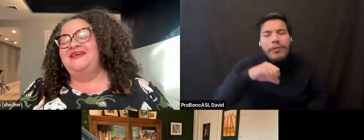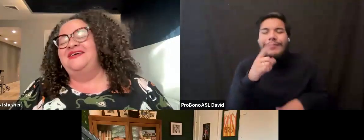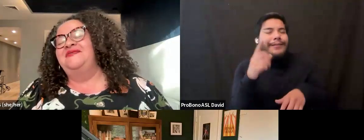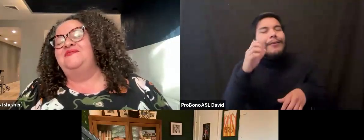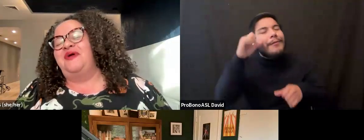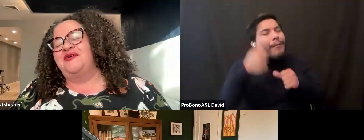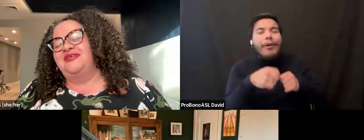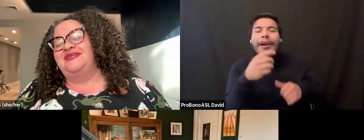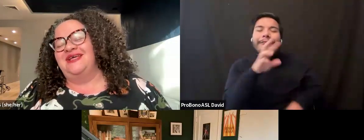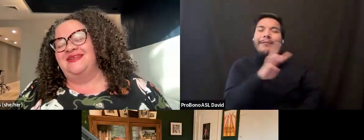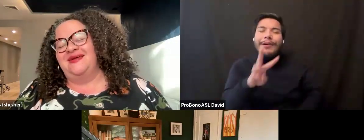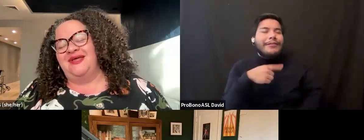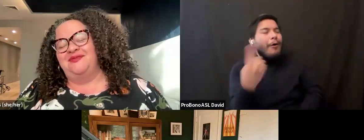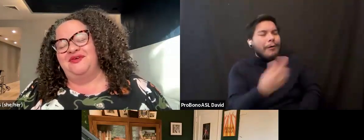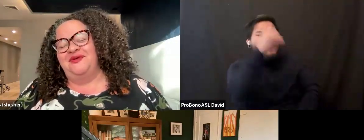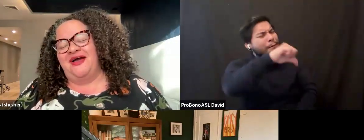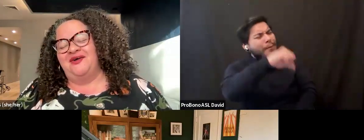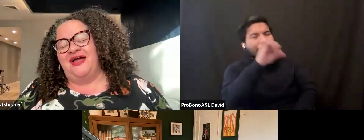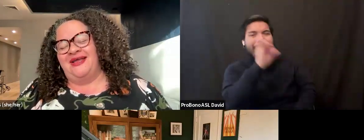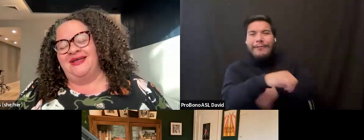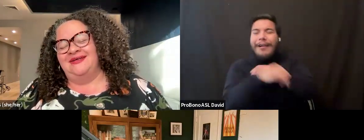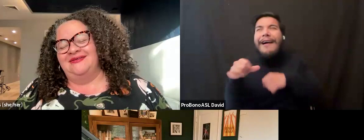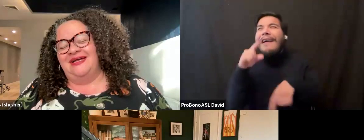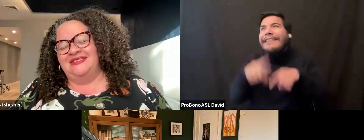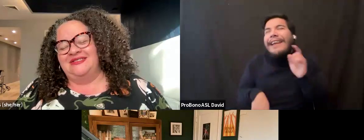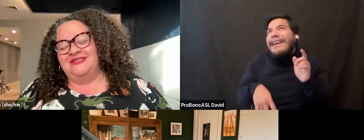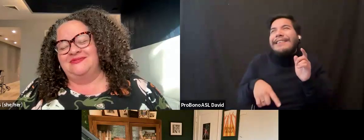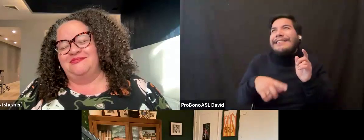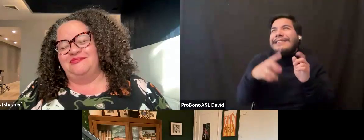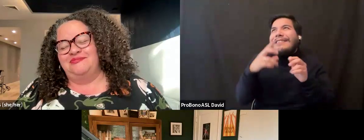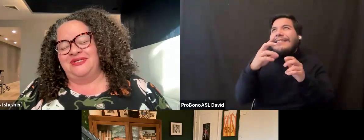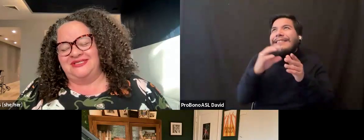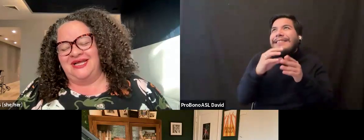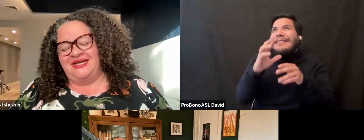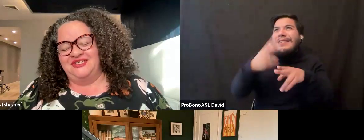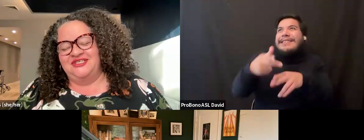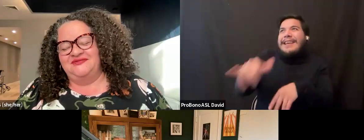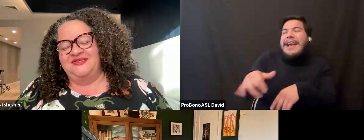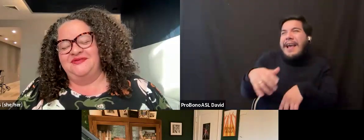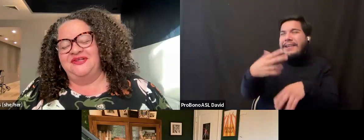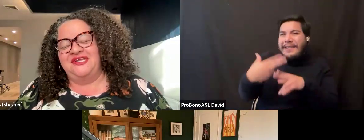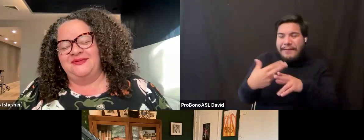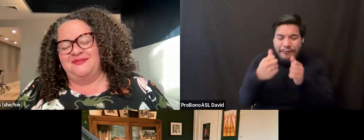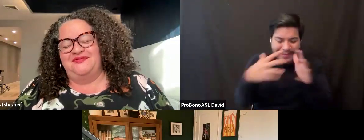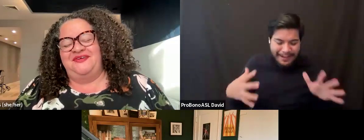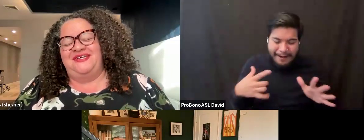That's fine. I can barely say the name of that movie without adding explicit adjectives in front of the name of the movie.